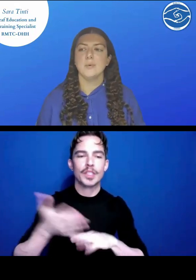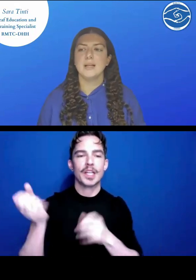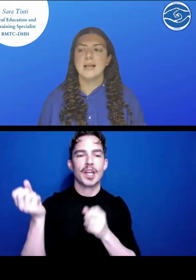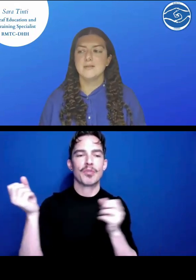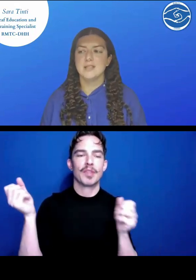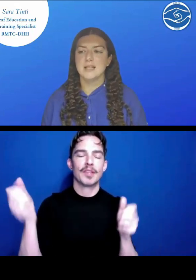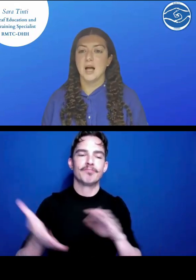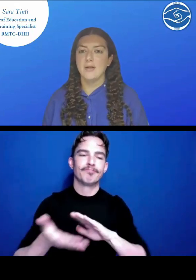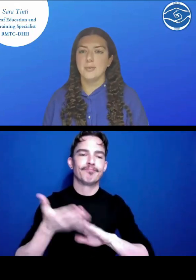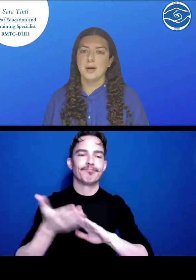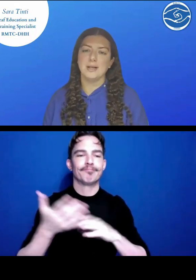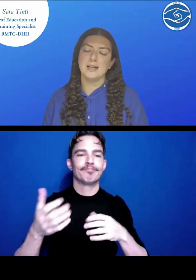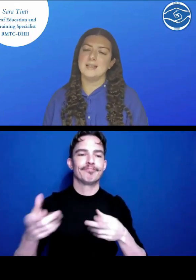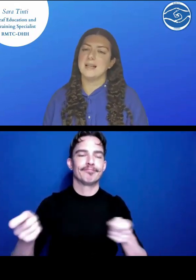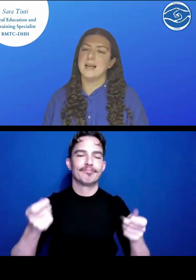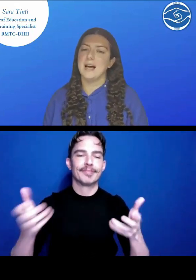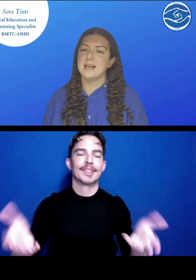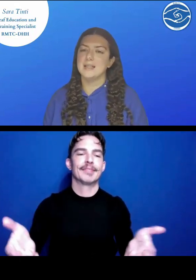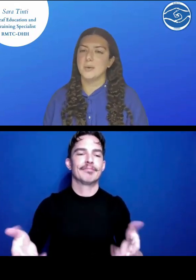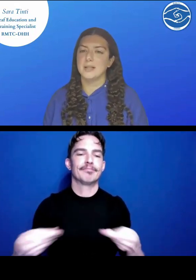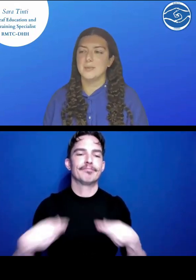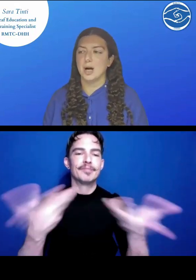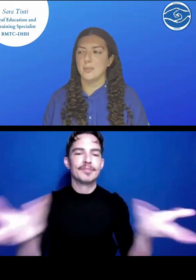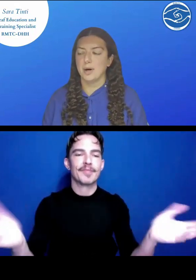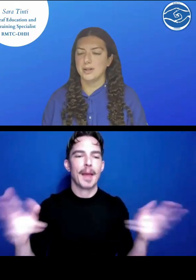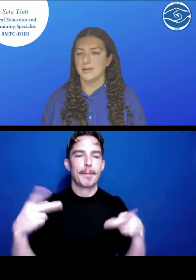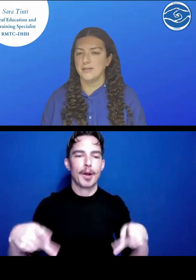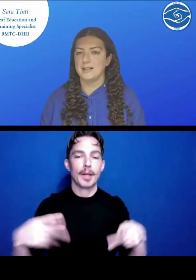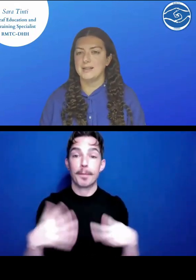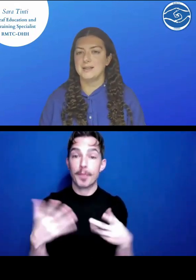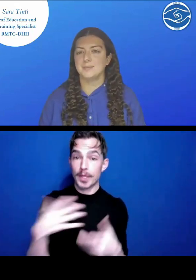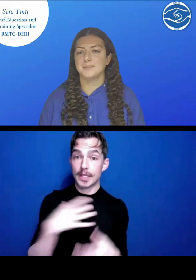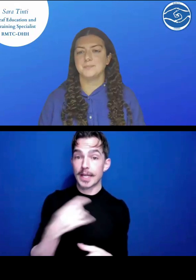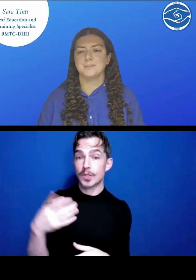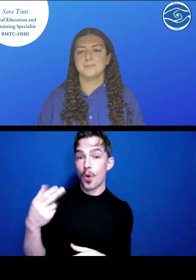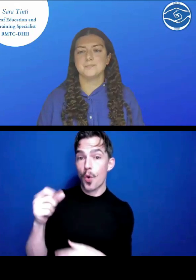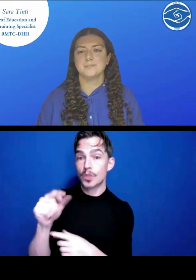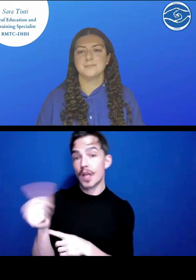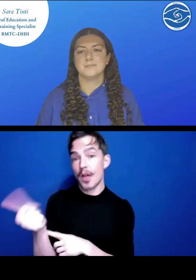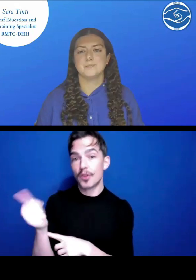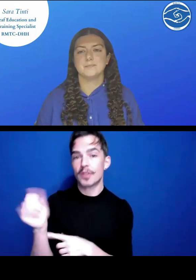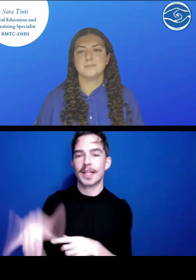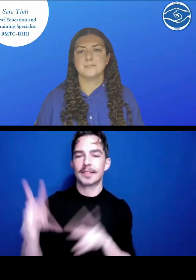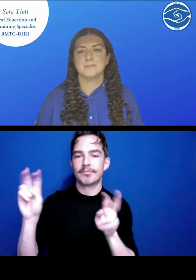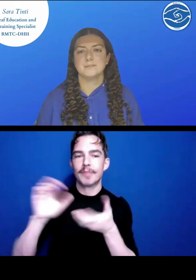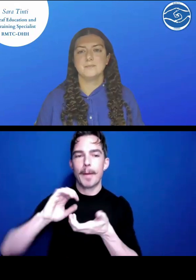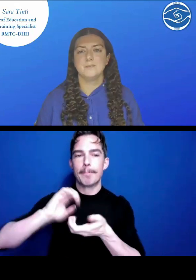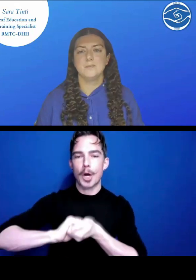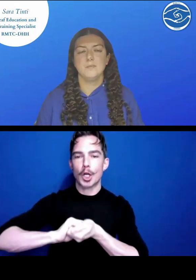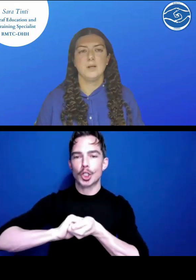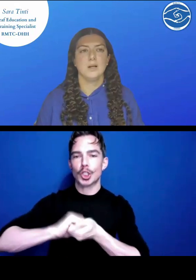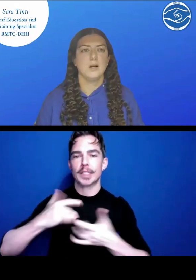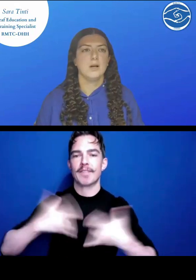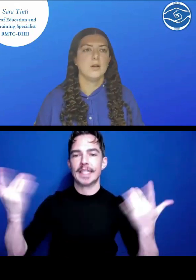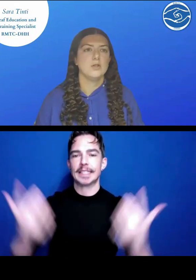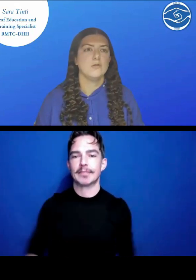but we like to visit other parties and that is going to be our partner event.